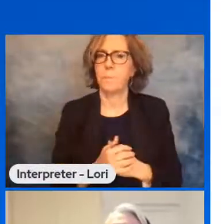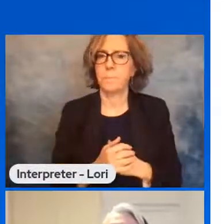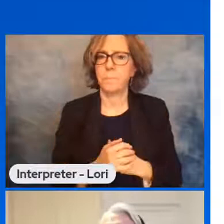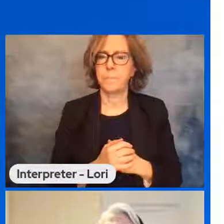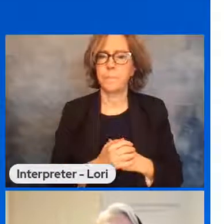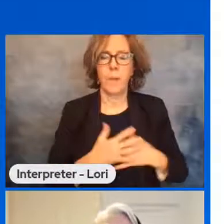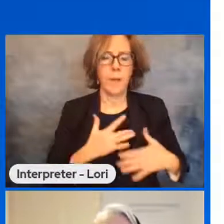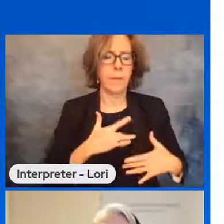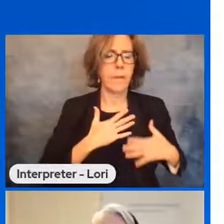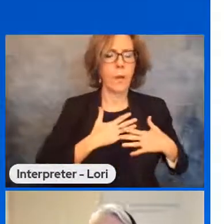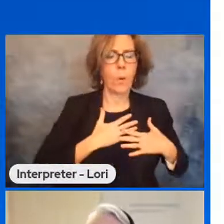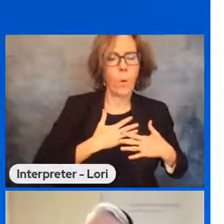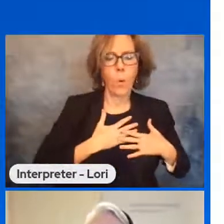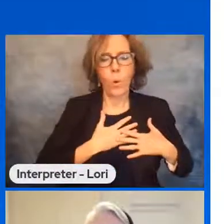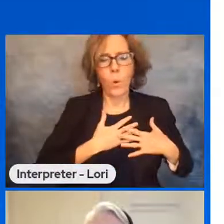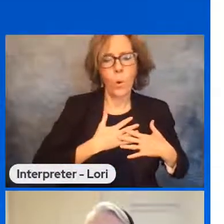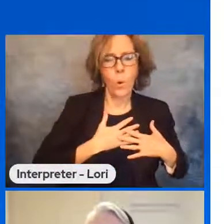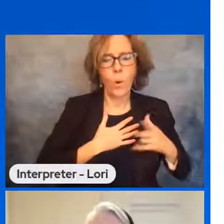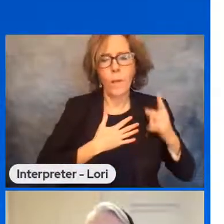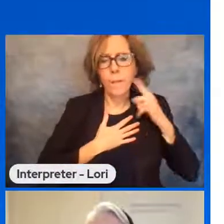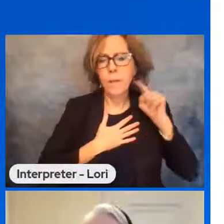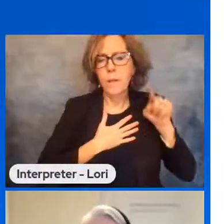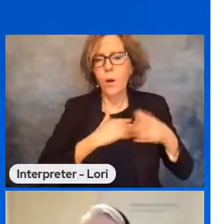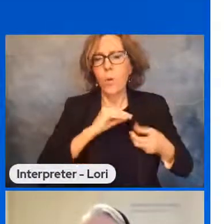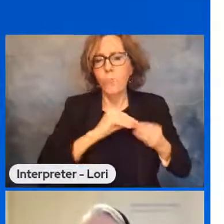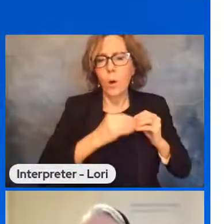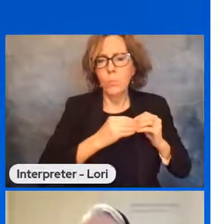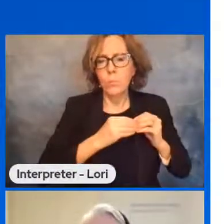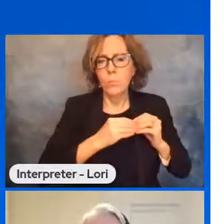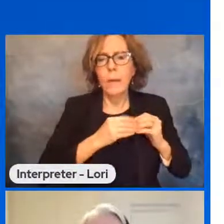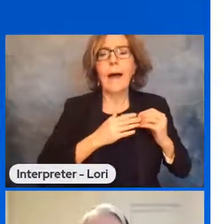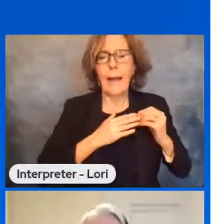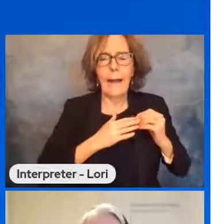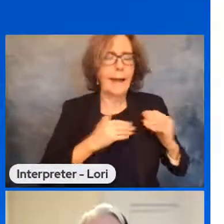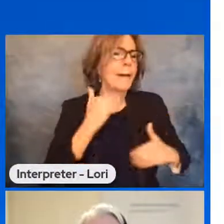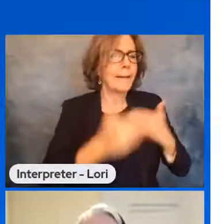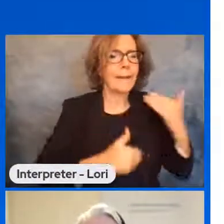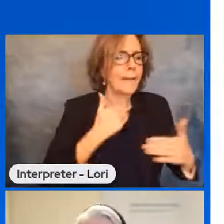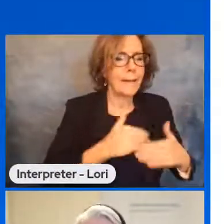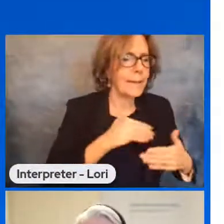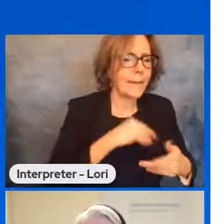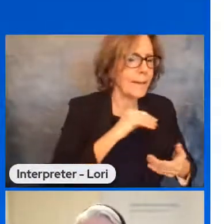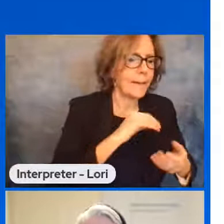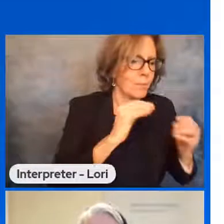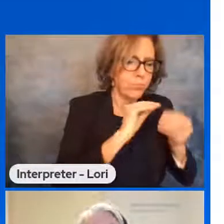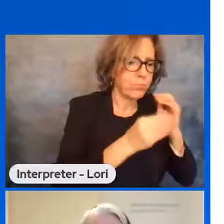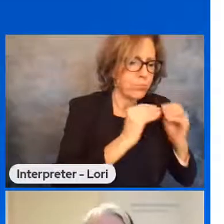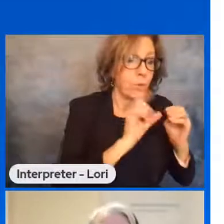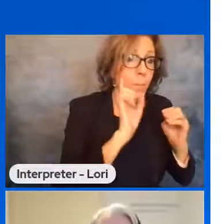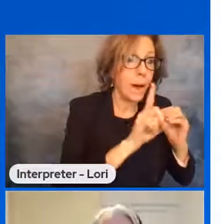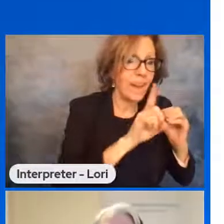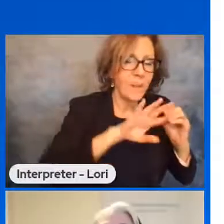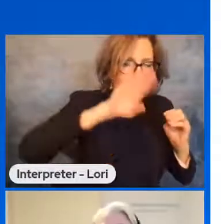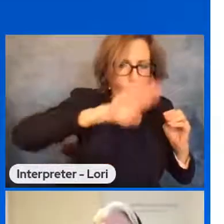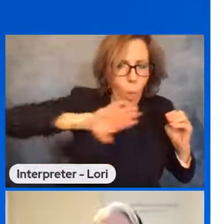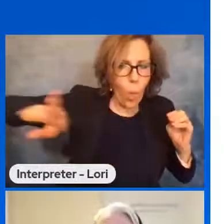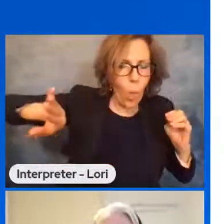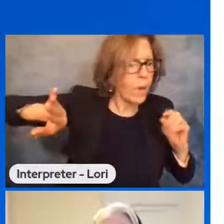But you'll never know what the problem really is nor will you understand what the solutions are. By working with people in the community,